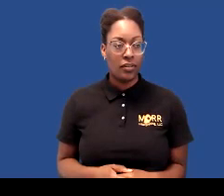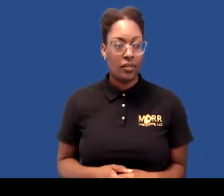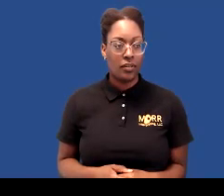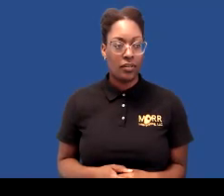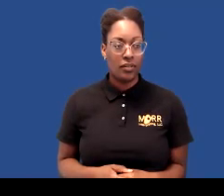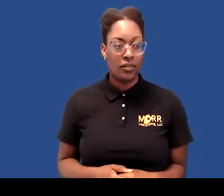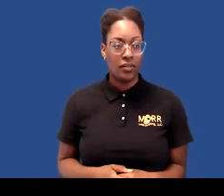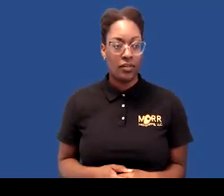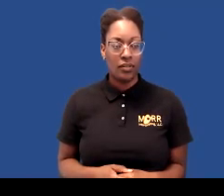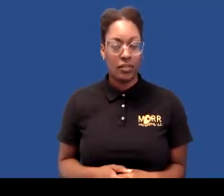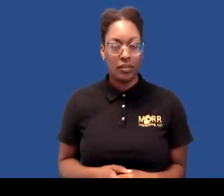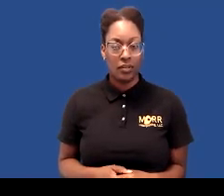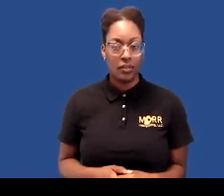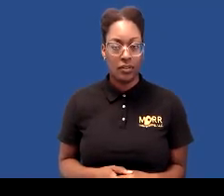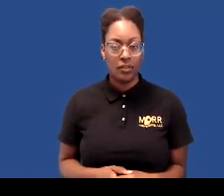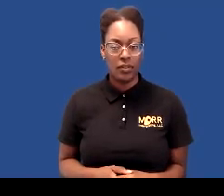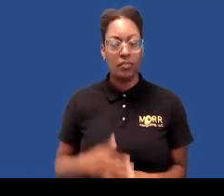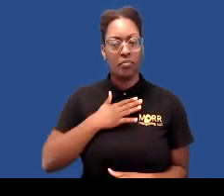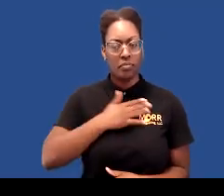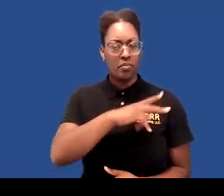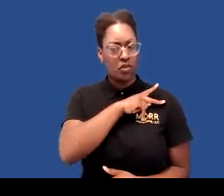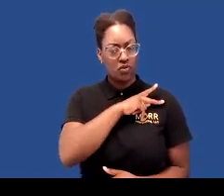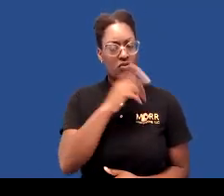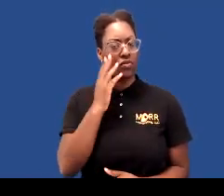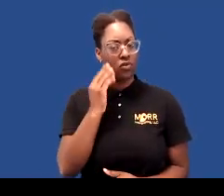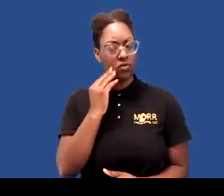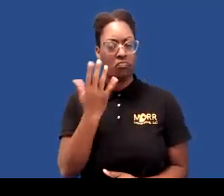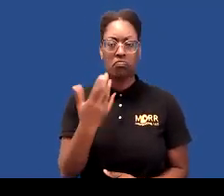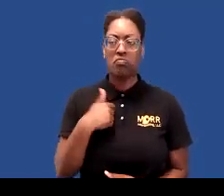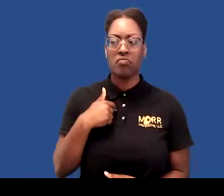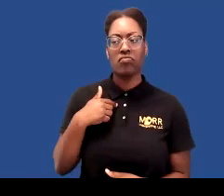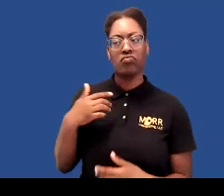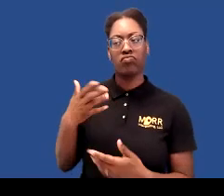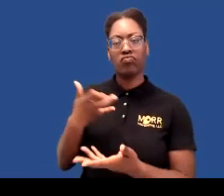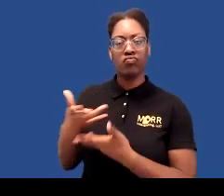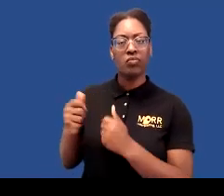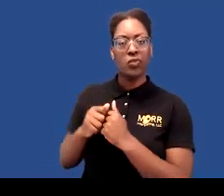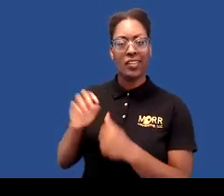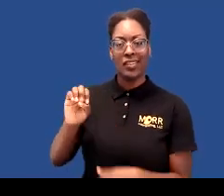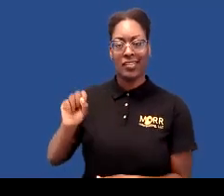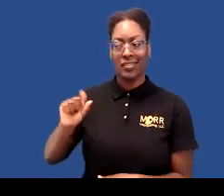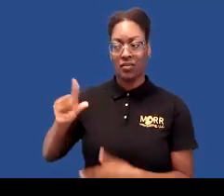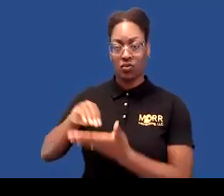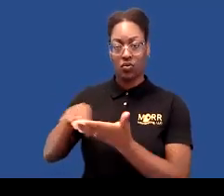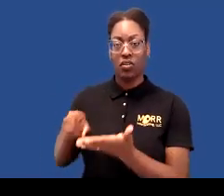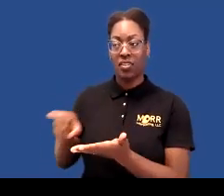Well, I guess I can draw on some of my personal experience. Really, for me, when I work with ESL [English as a Second Language] students, they're focused on trying to master the language.